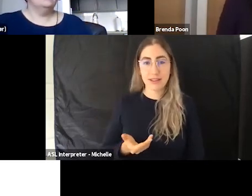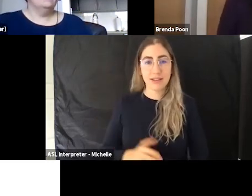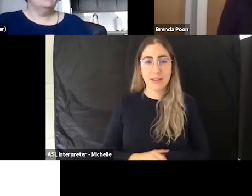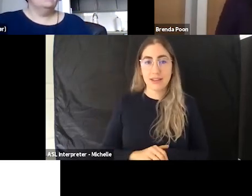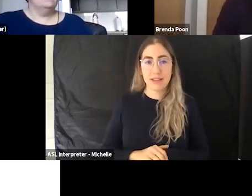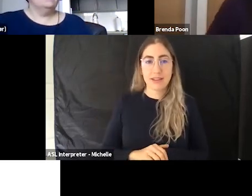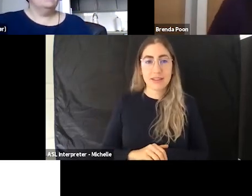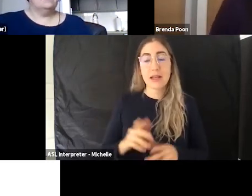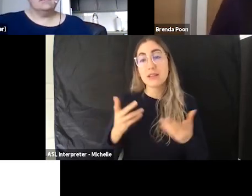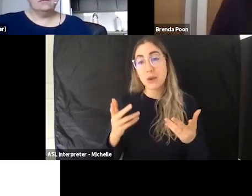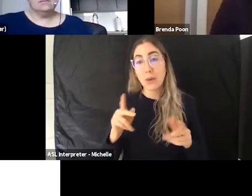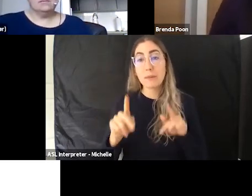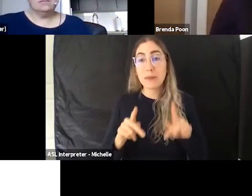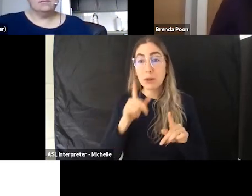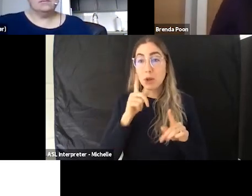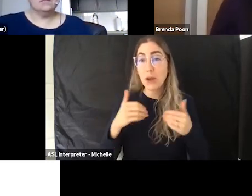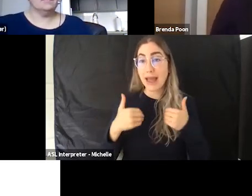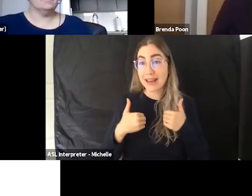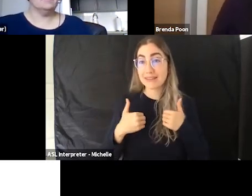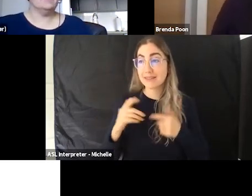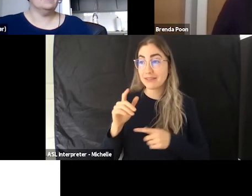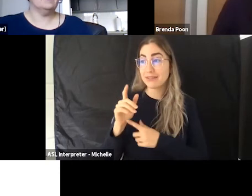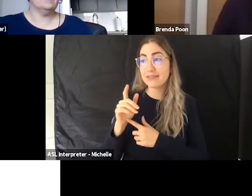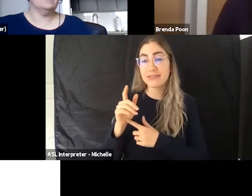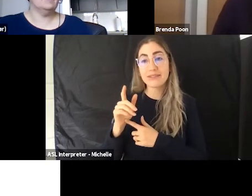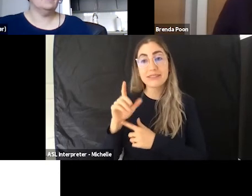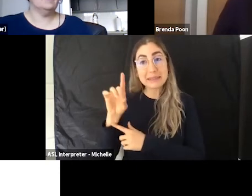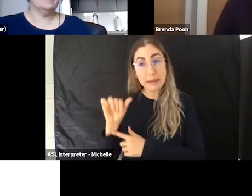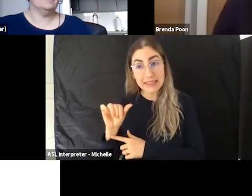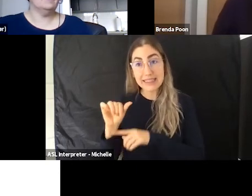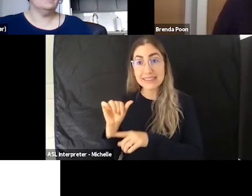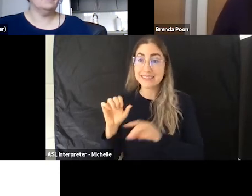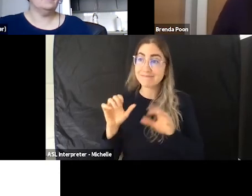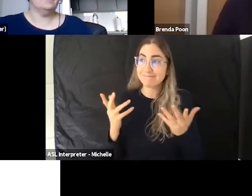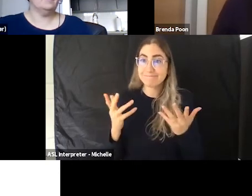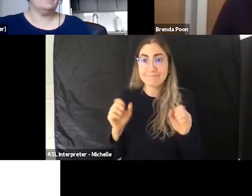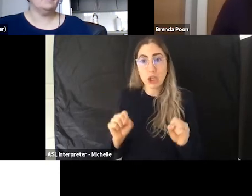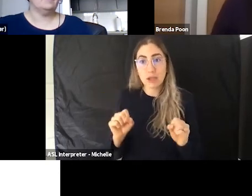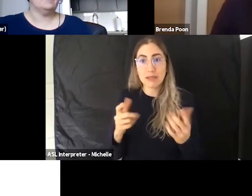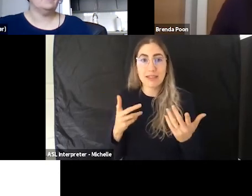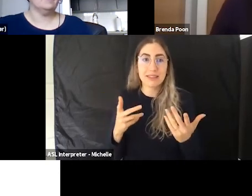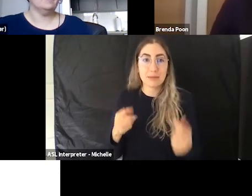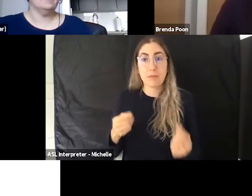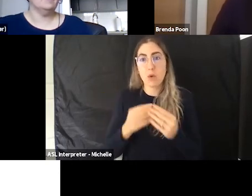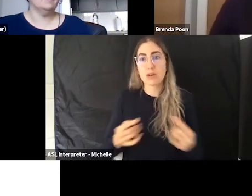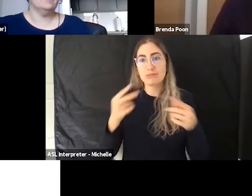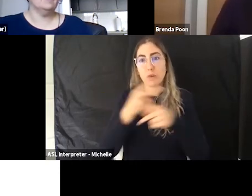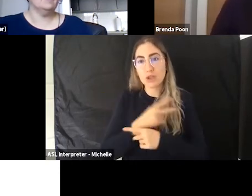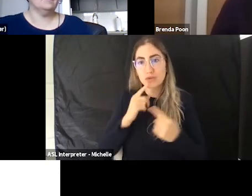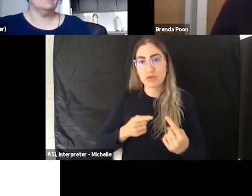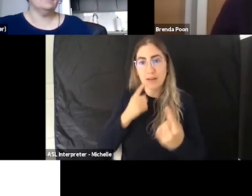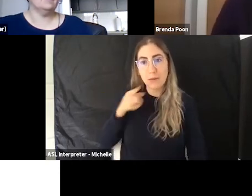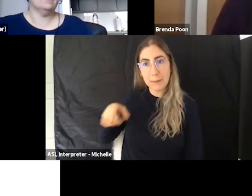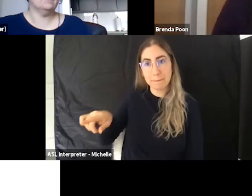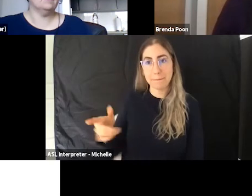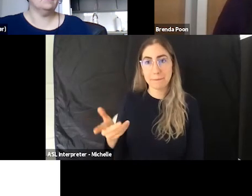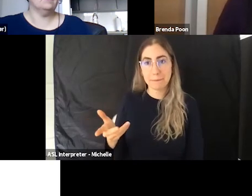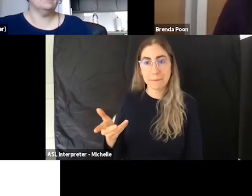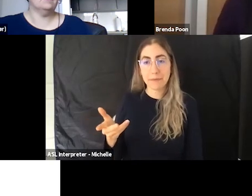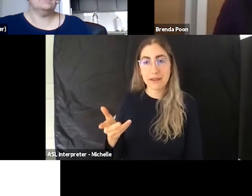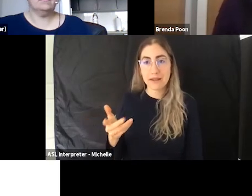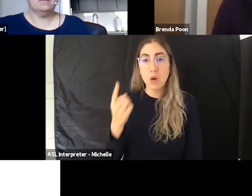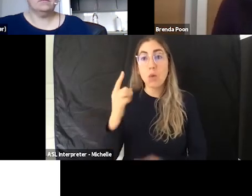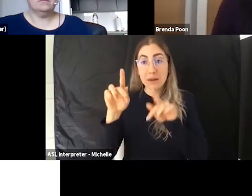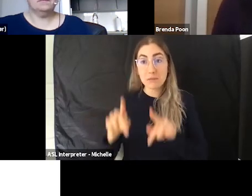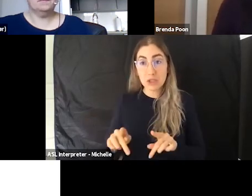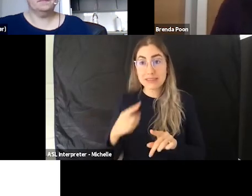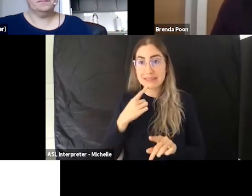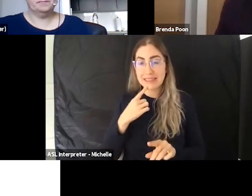HEARD FROM SOME RESPONDENTS THAT HAD ADDITIONAL NEEDS, DISABILITIES,